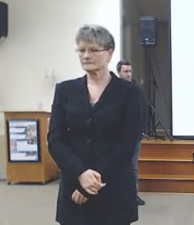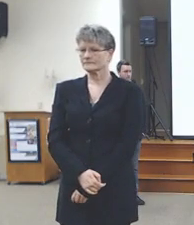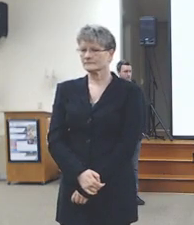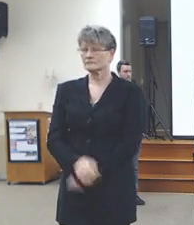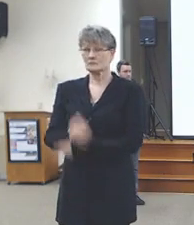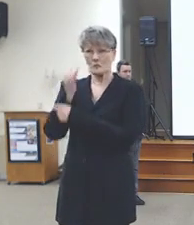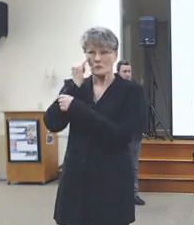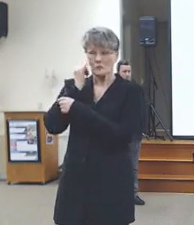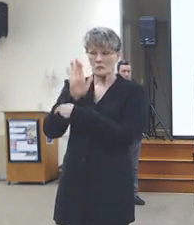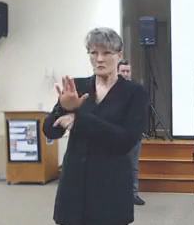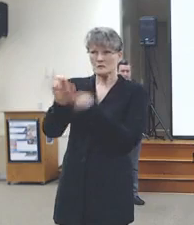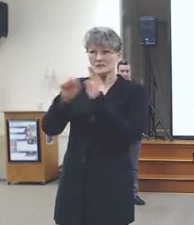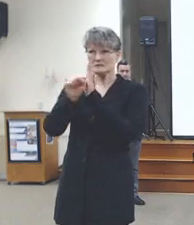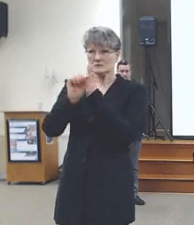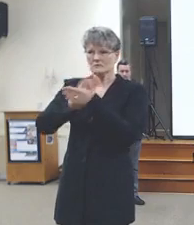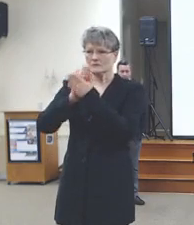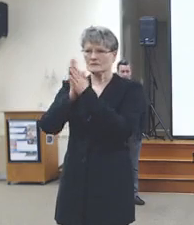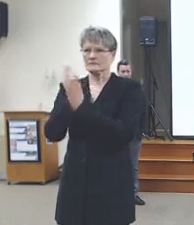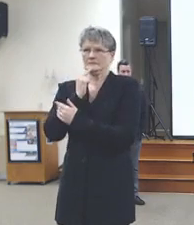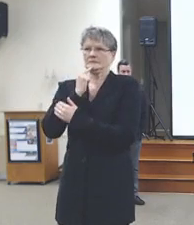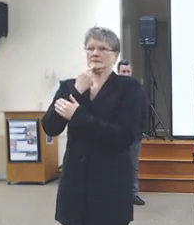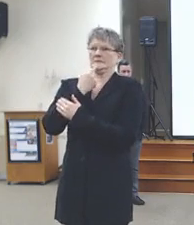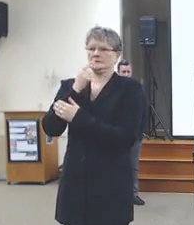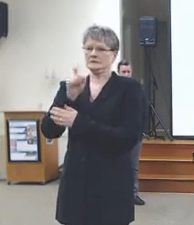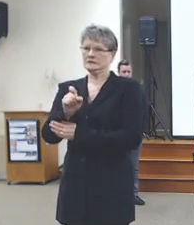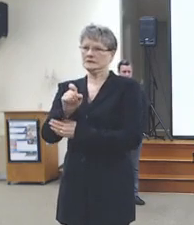up needing medical attention our nurses that have been in contact